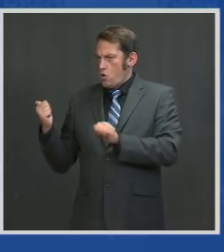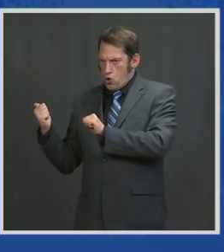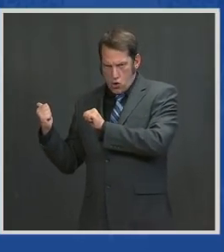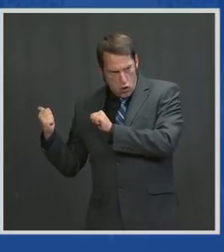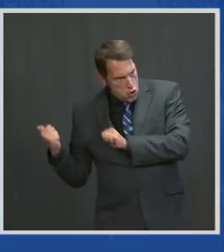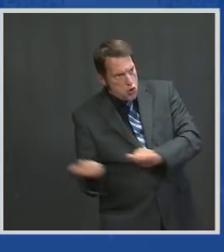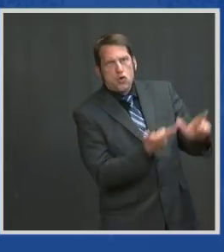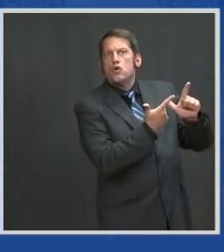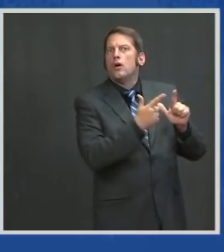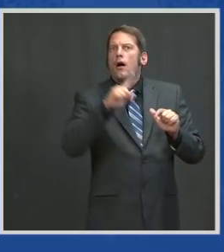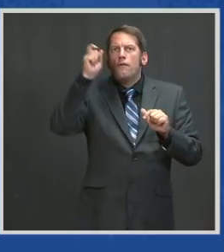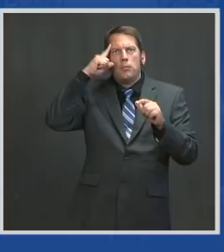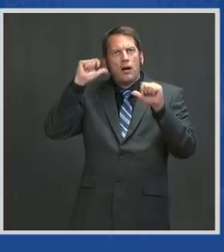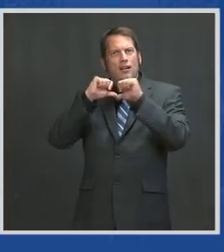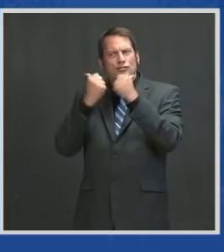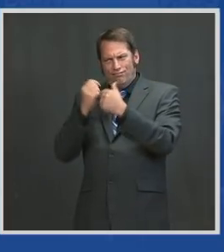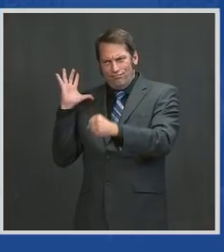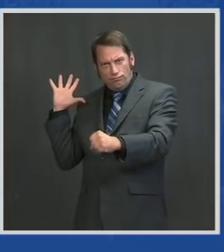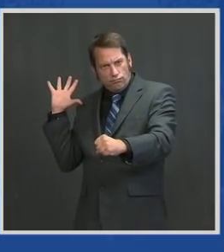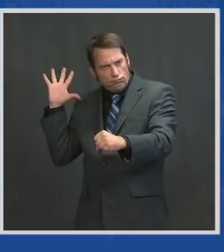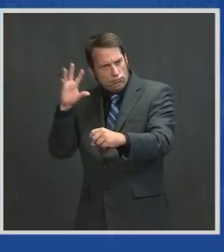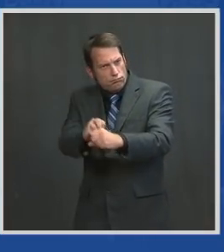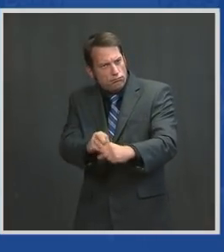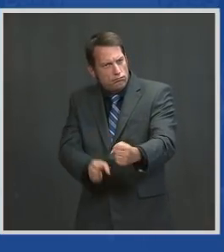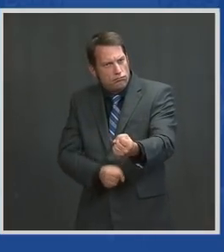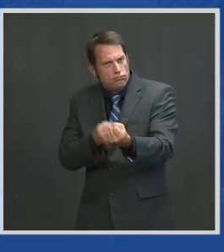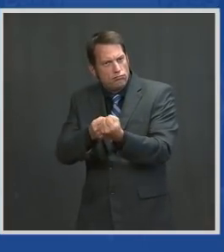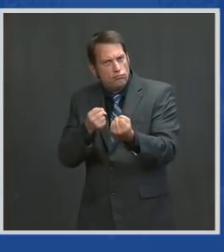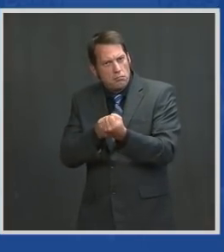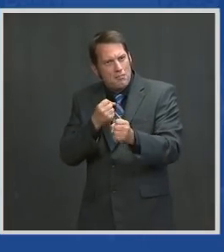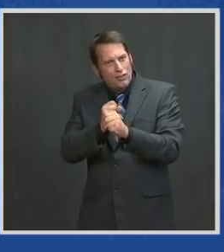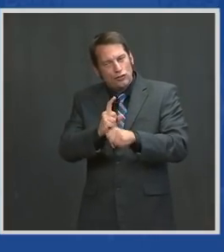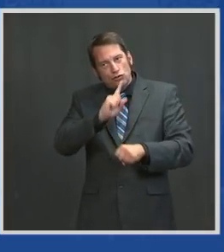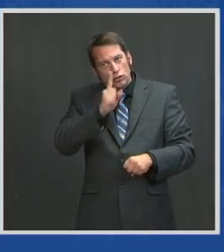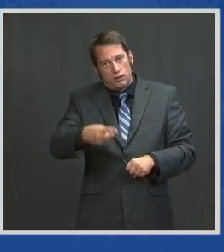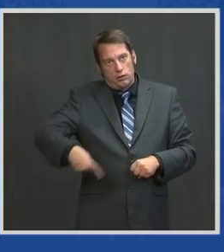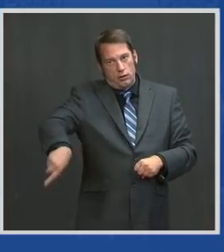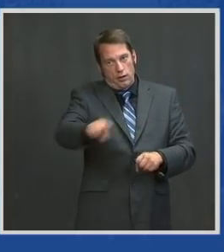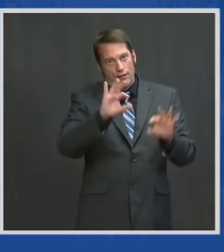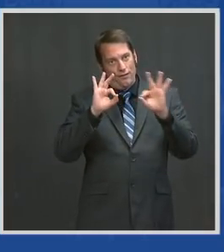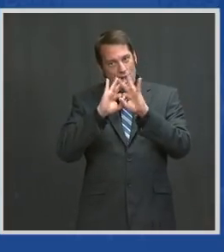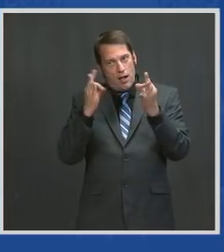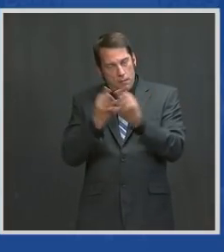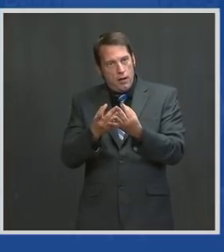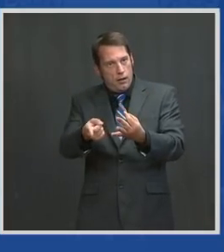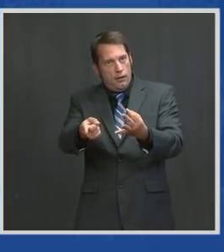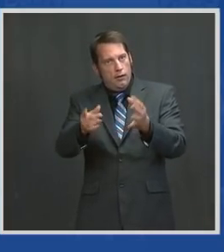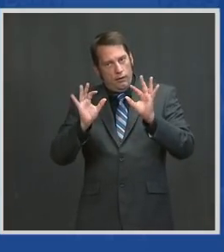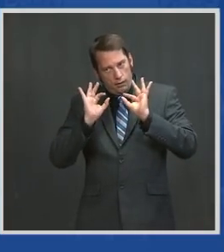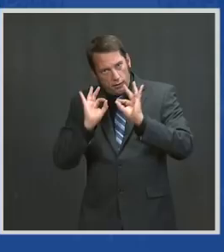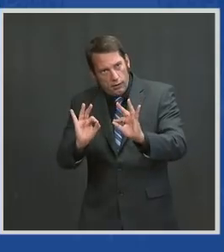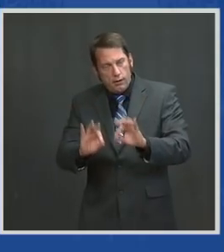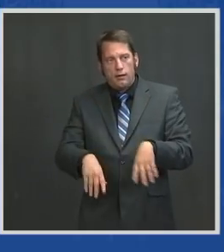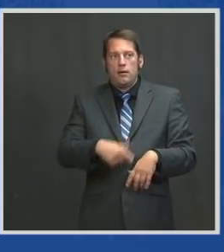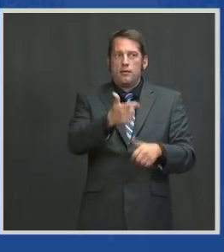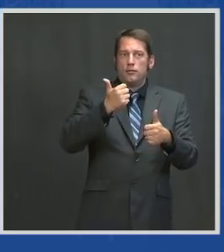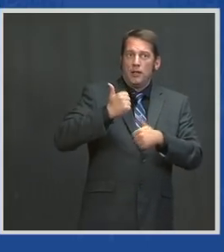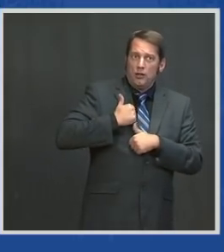We are going to make sure that the families of our service members and veterans, caregivers and survivors